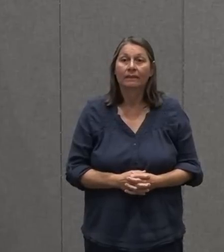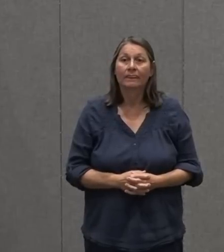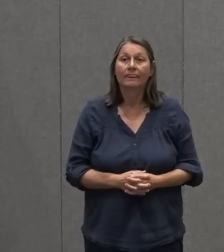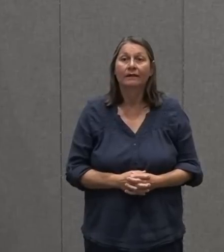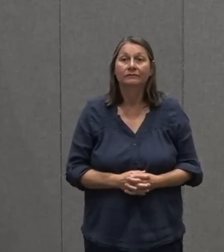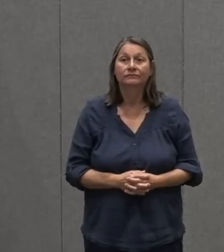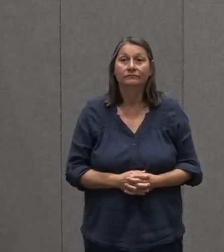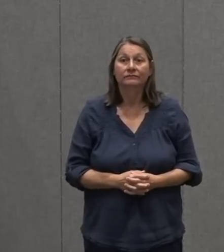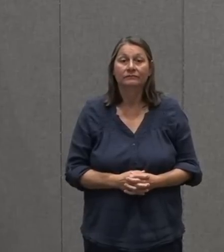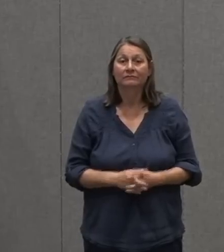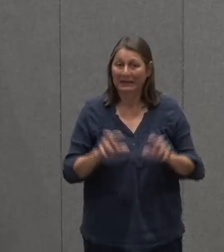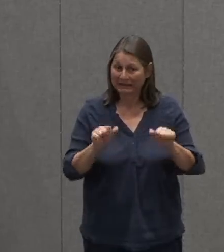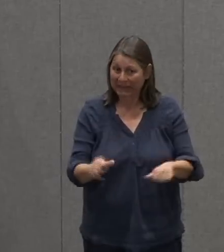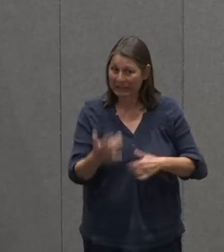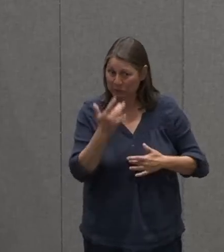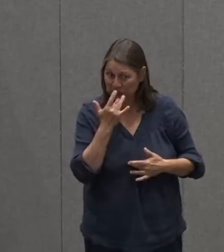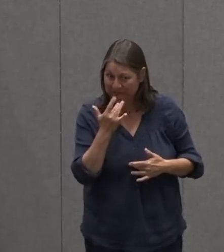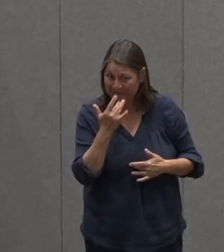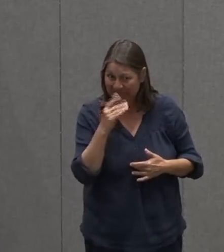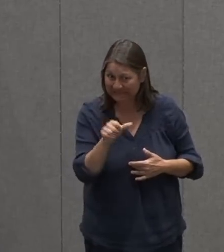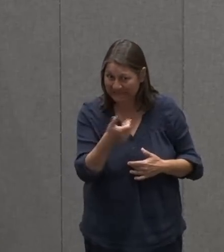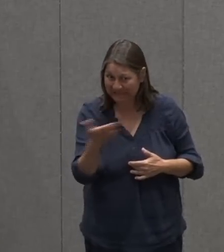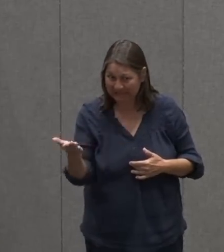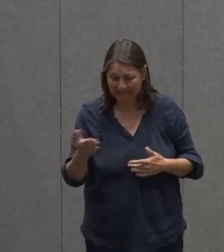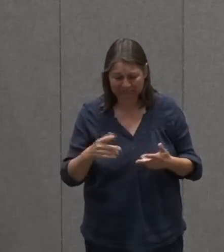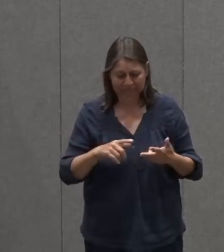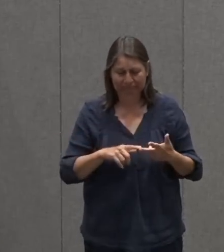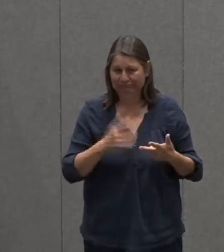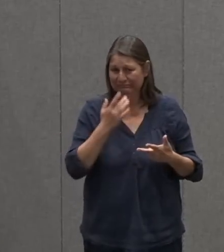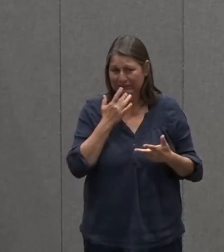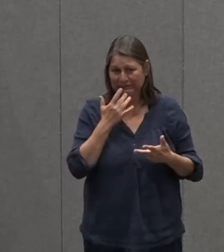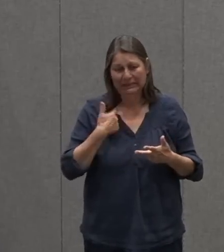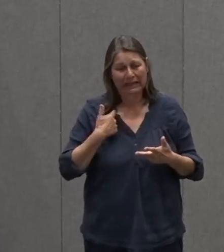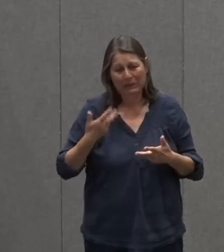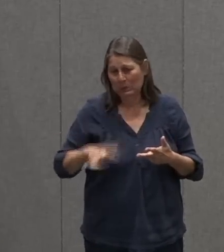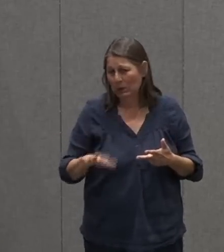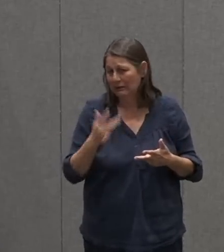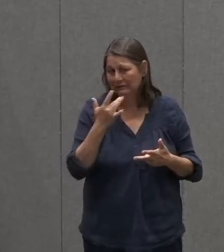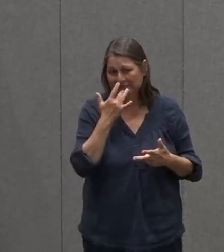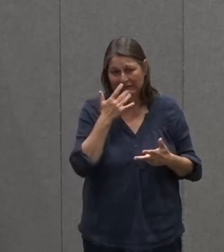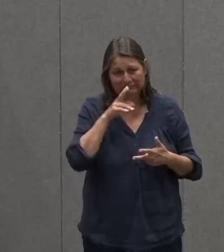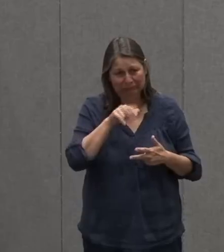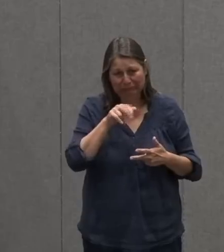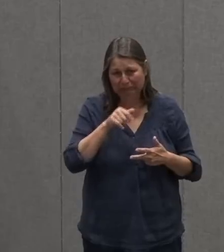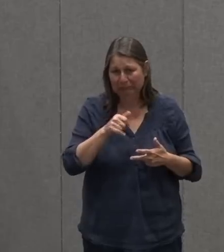Can I taste anything? No, I don't want to taste this balloon. I feel the balloon,